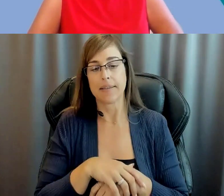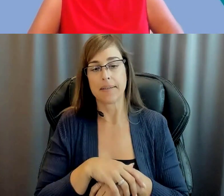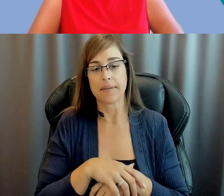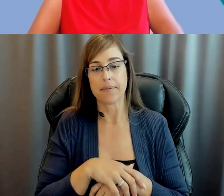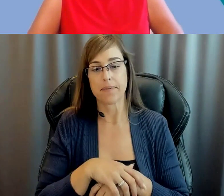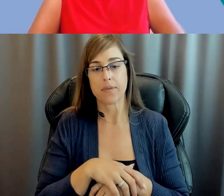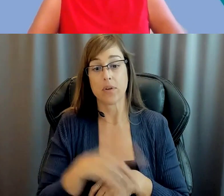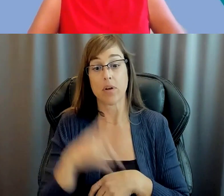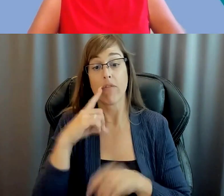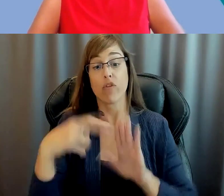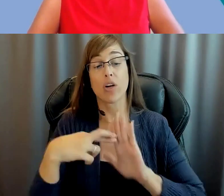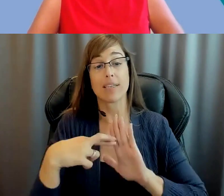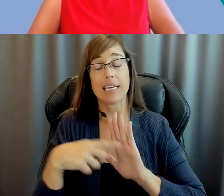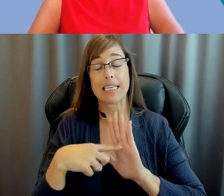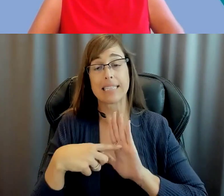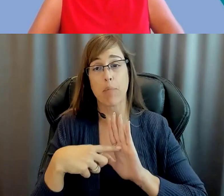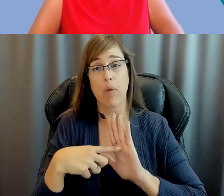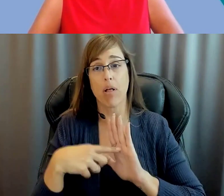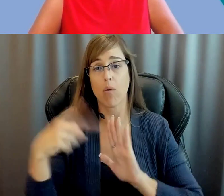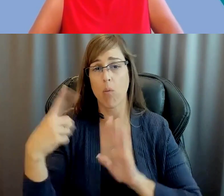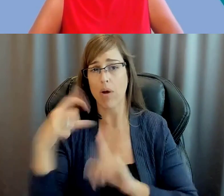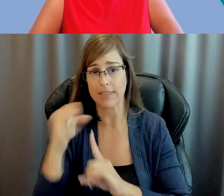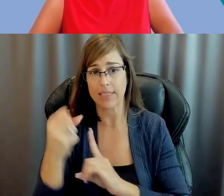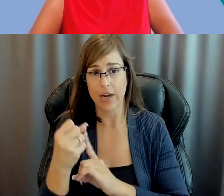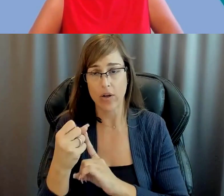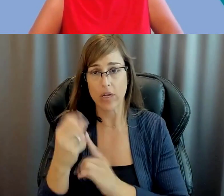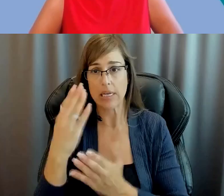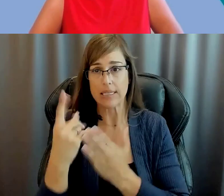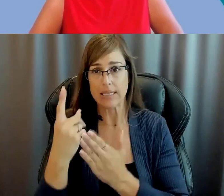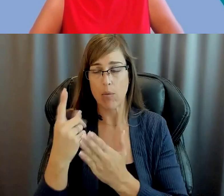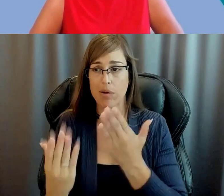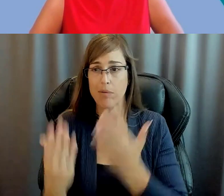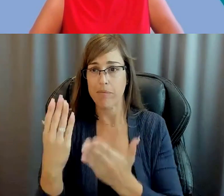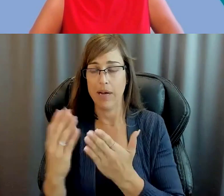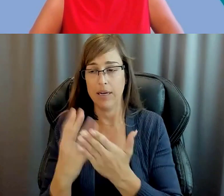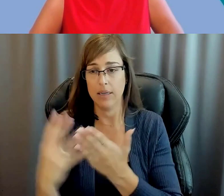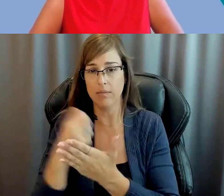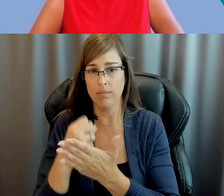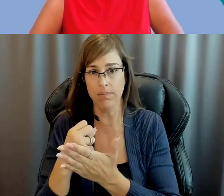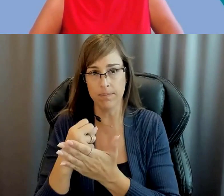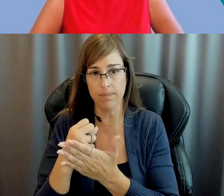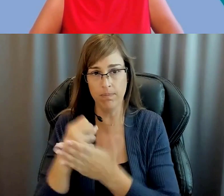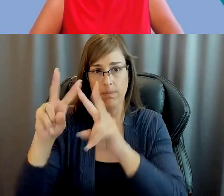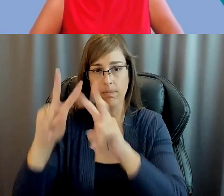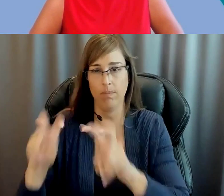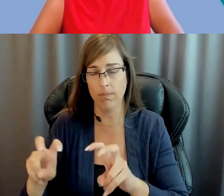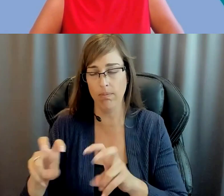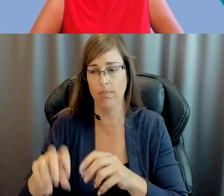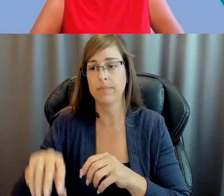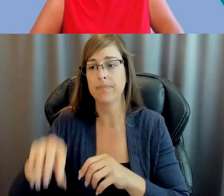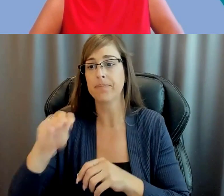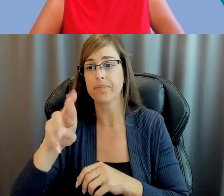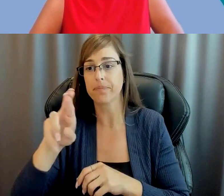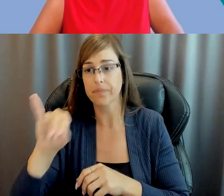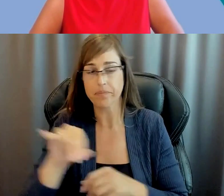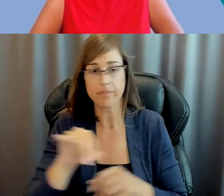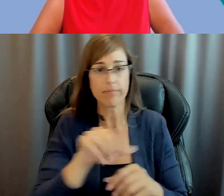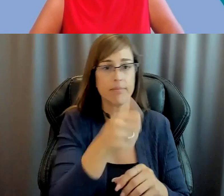For example, in this one scenario, somebody may be collecting and analyzing MRI while others are electrophysiologists.